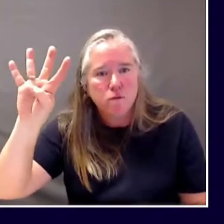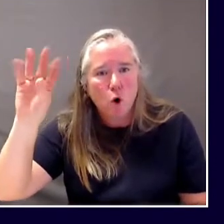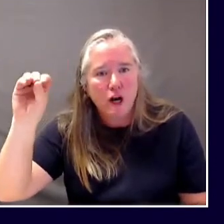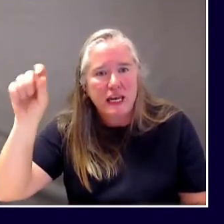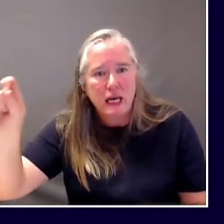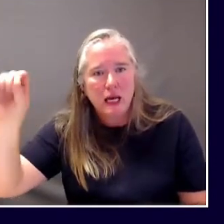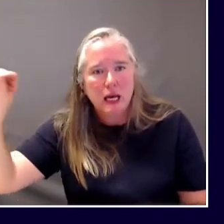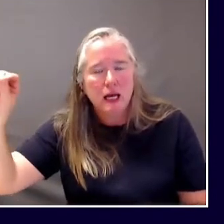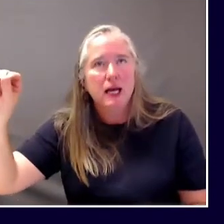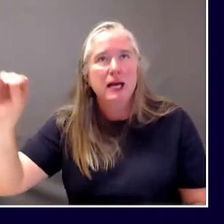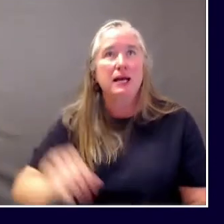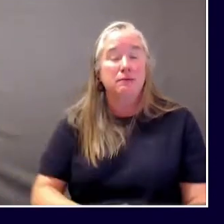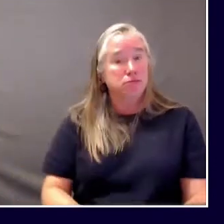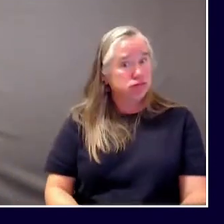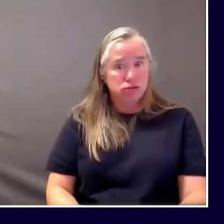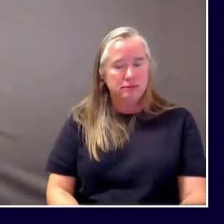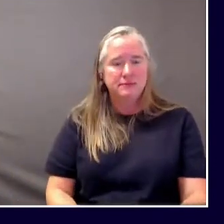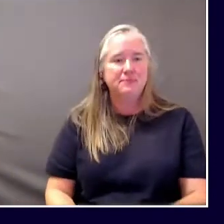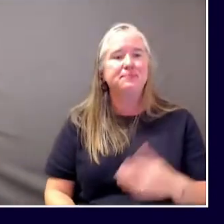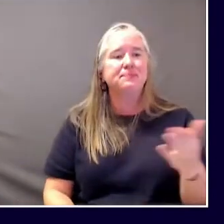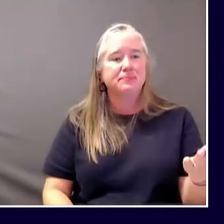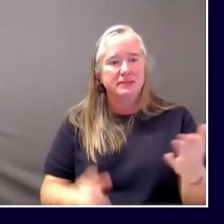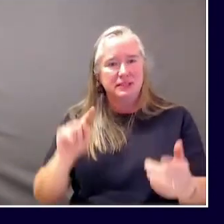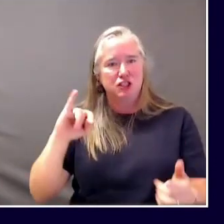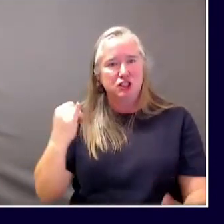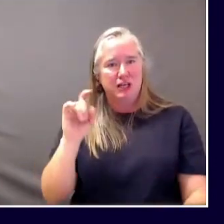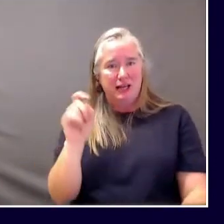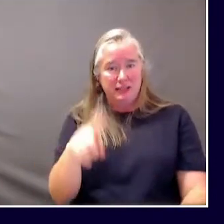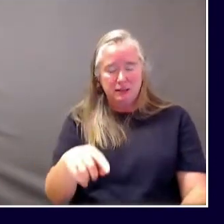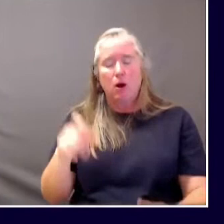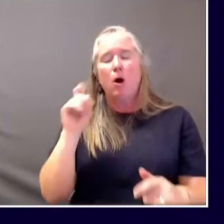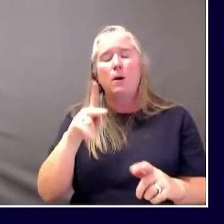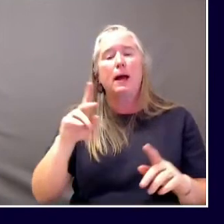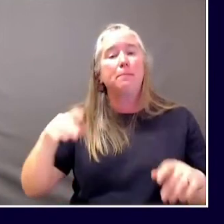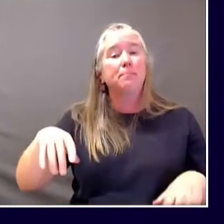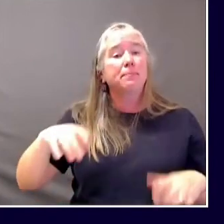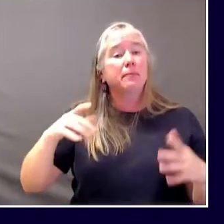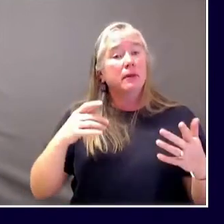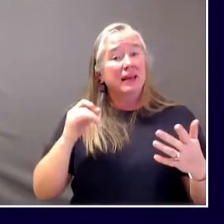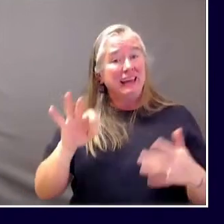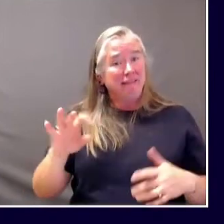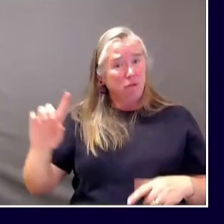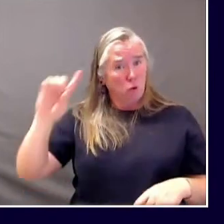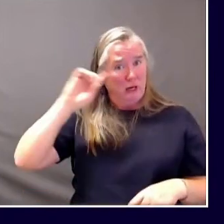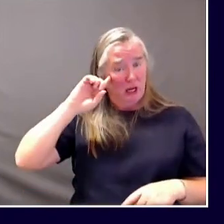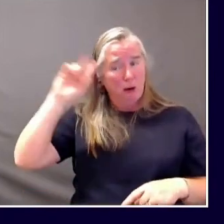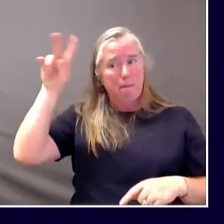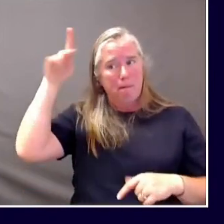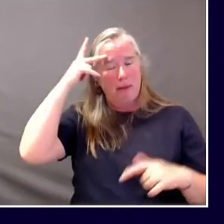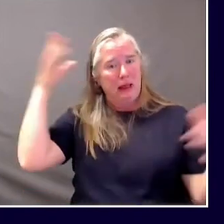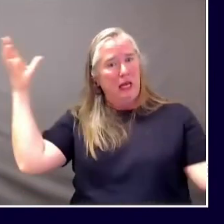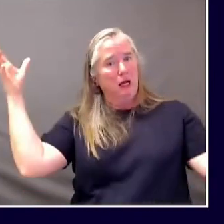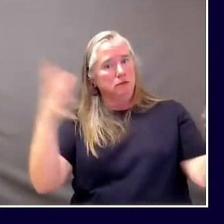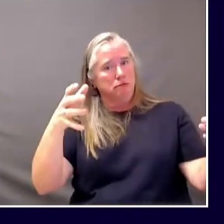be a political rally and that may have the likelihood of attracting thousands of people